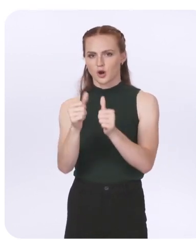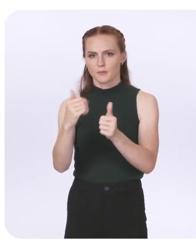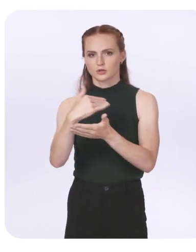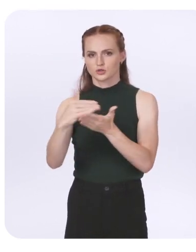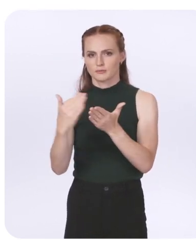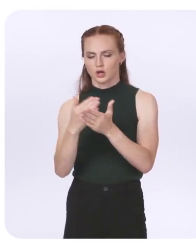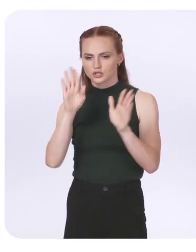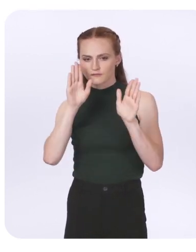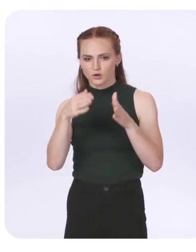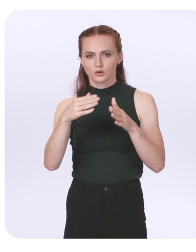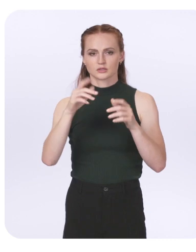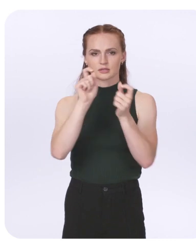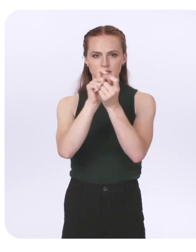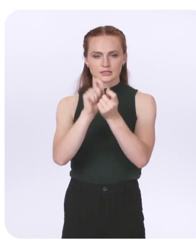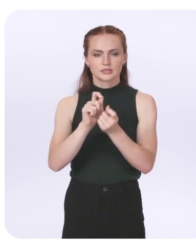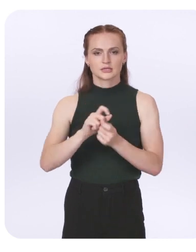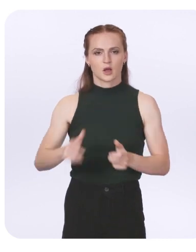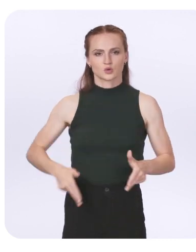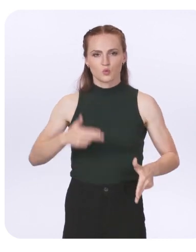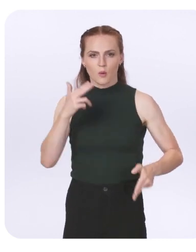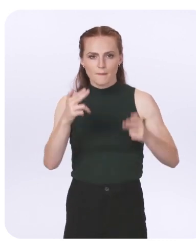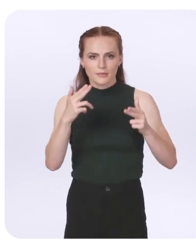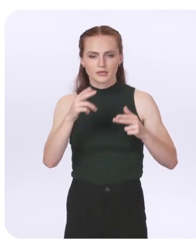and we make up for the simple level geometry